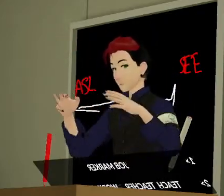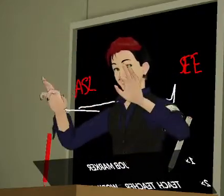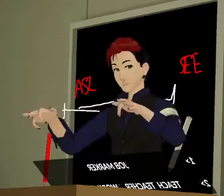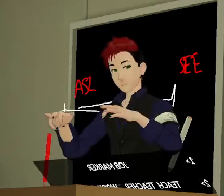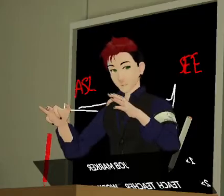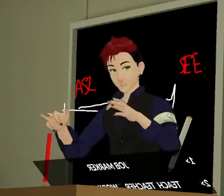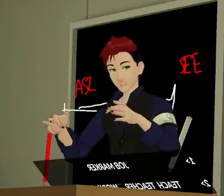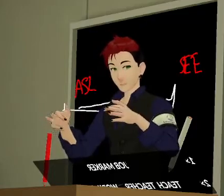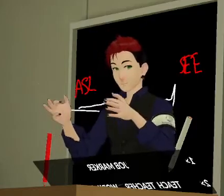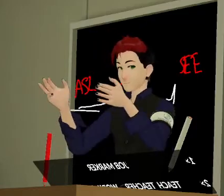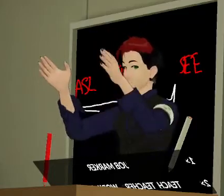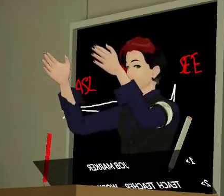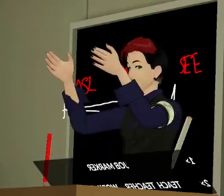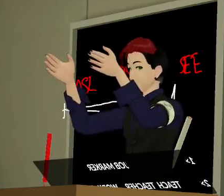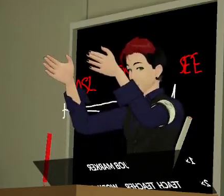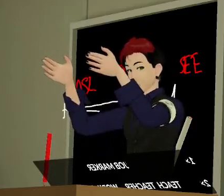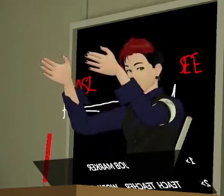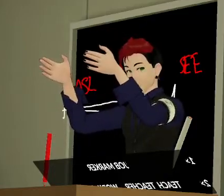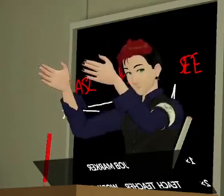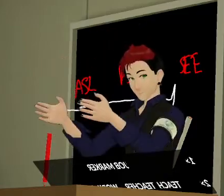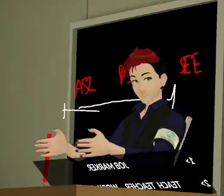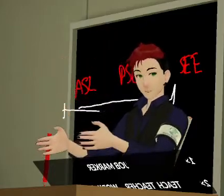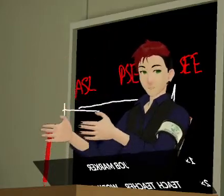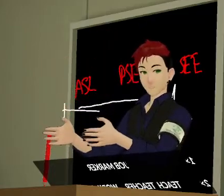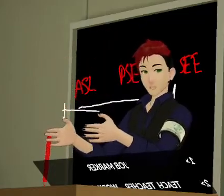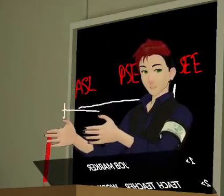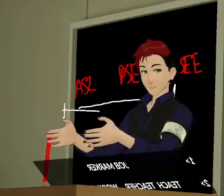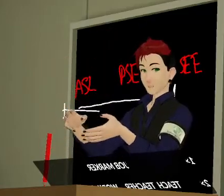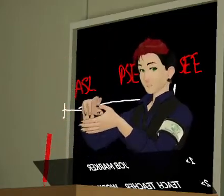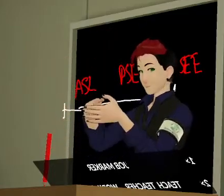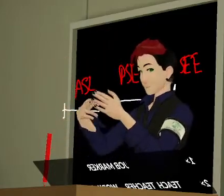sort of action and then you add this sign to it and it